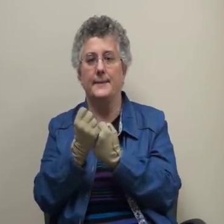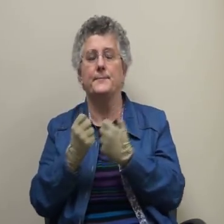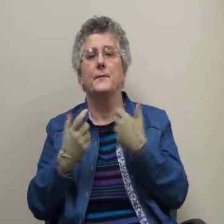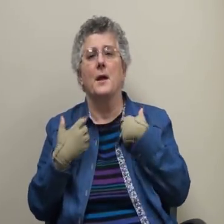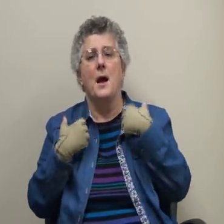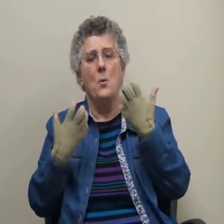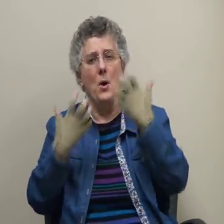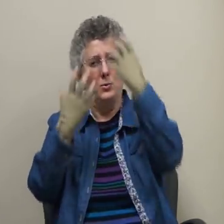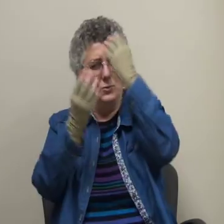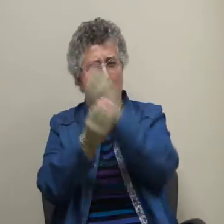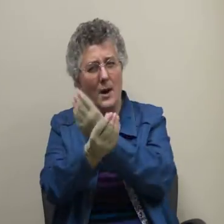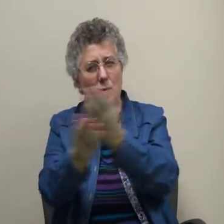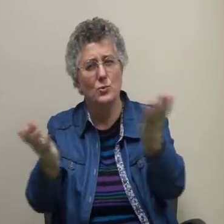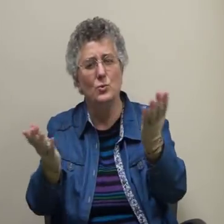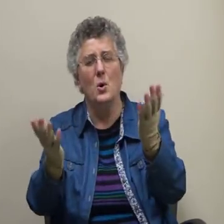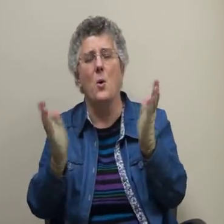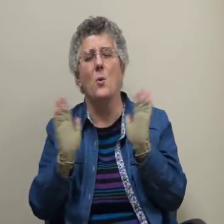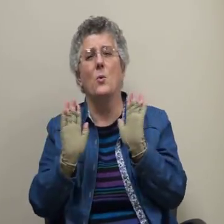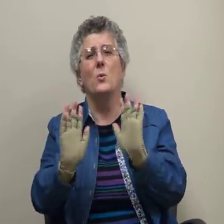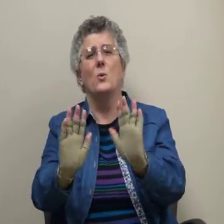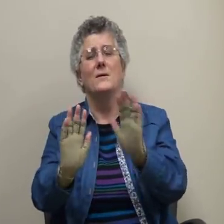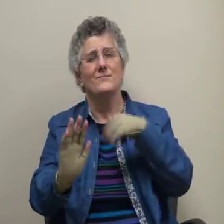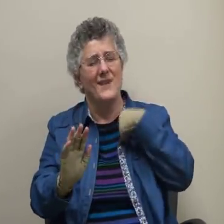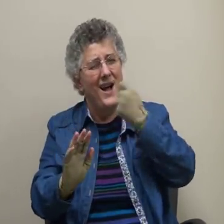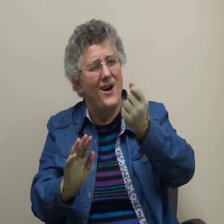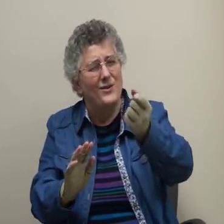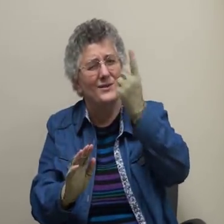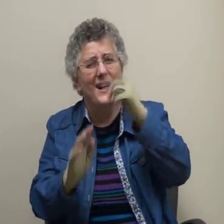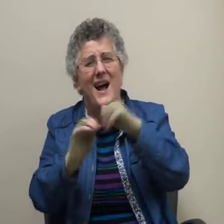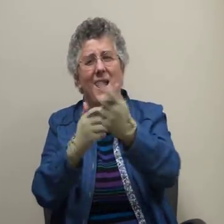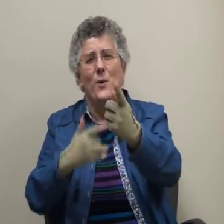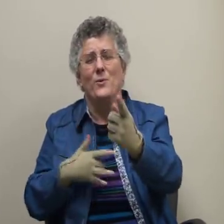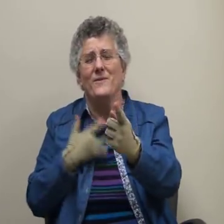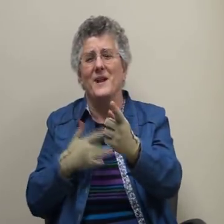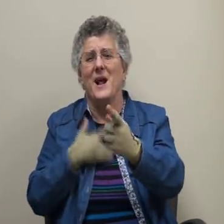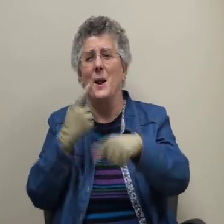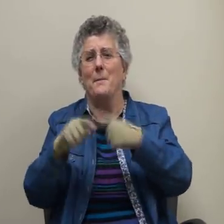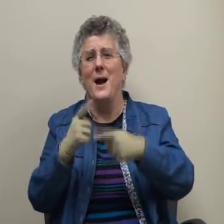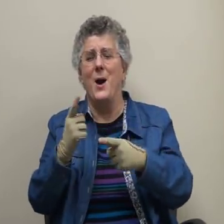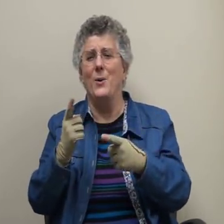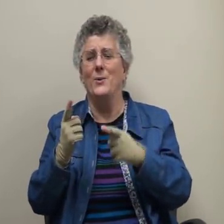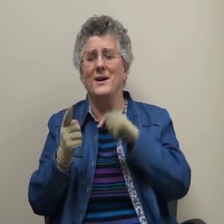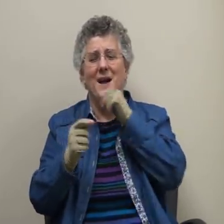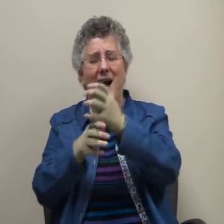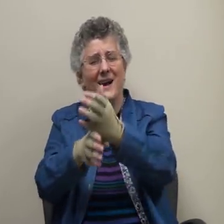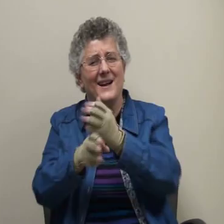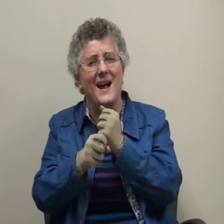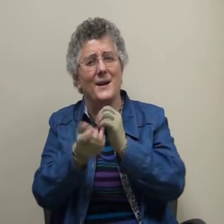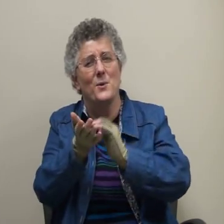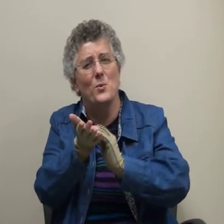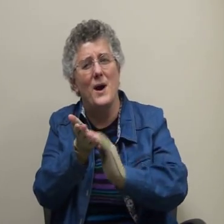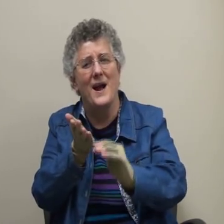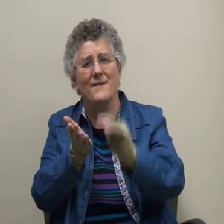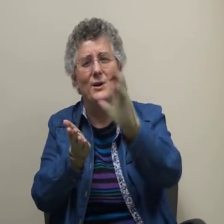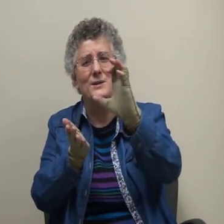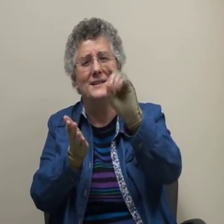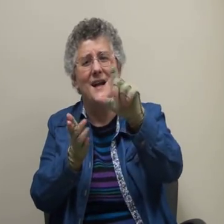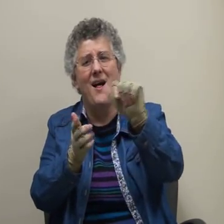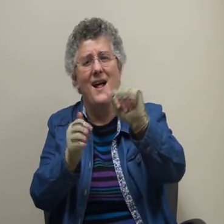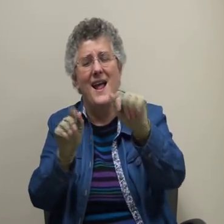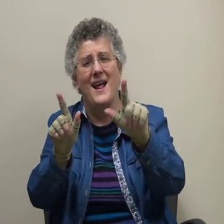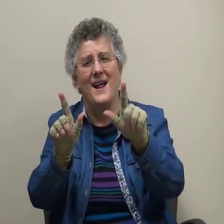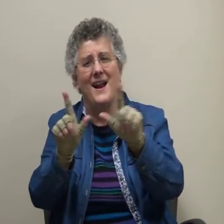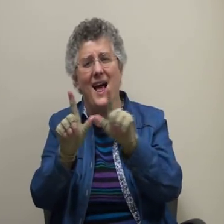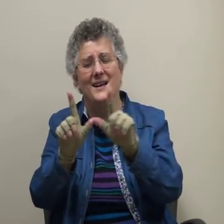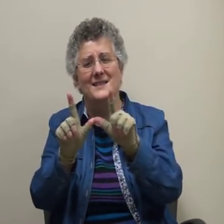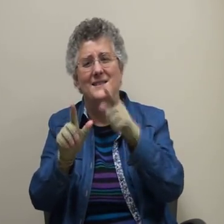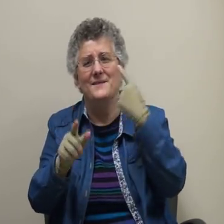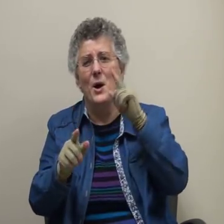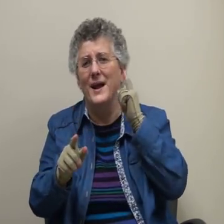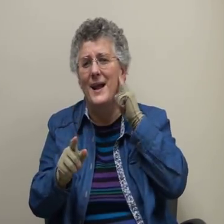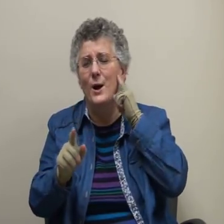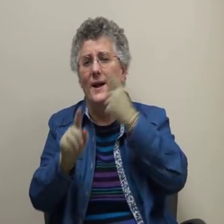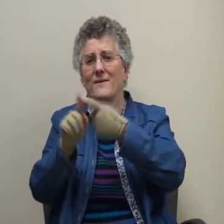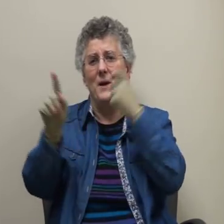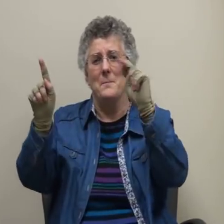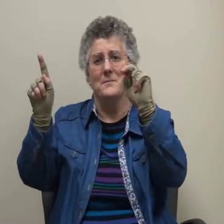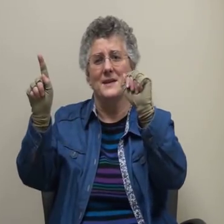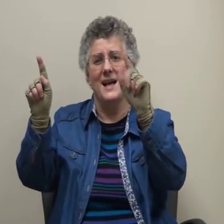Just to let you know,I understand how you feel about the struggles of getting NAD's CDL A waiver because of hearing requirements.